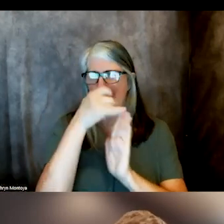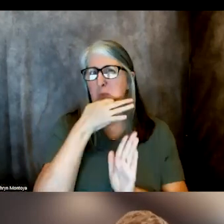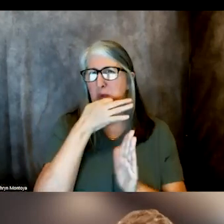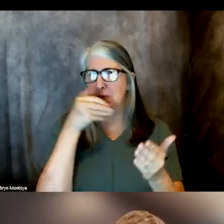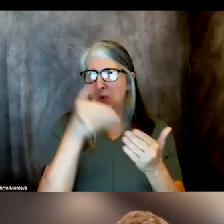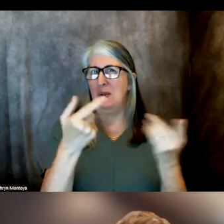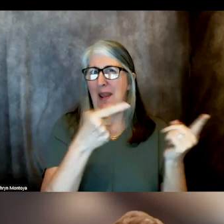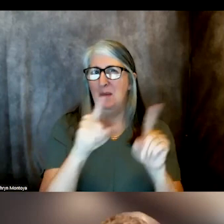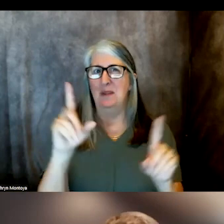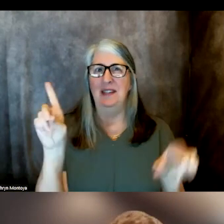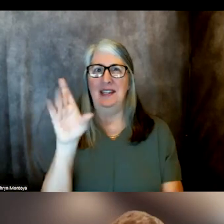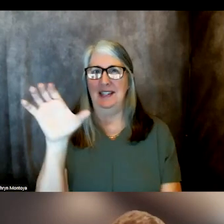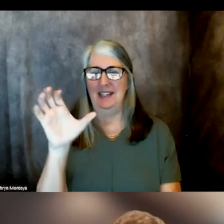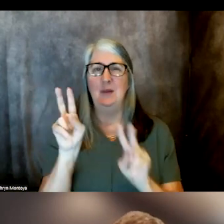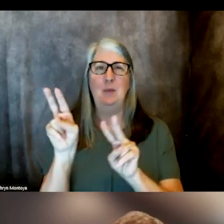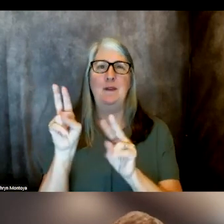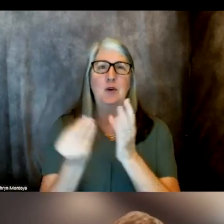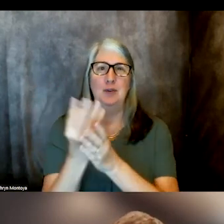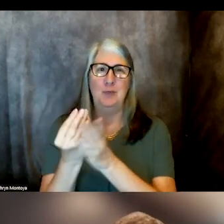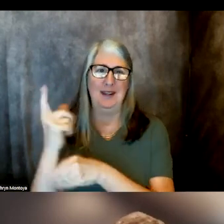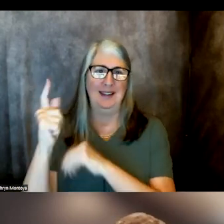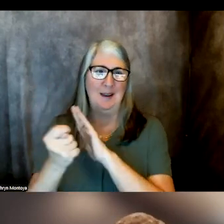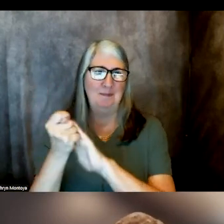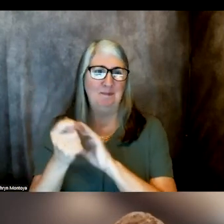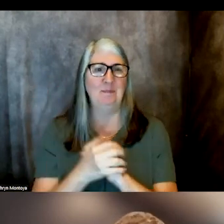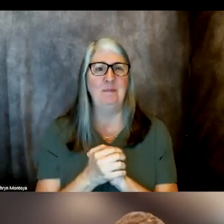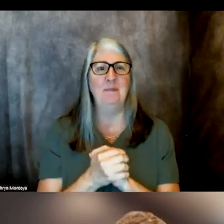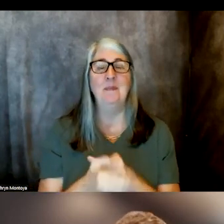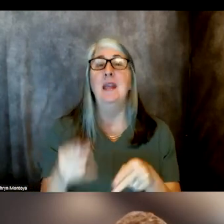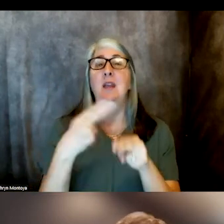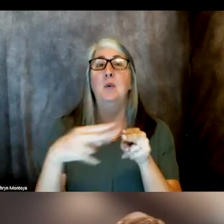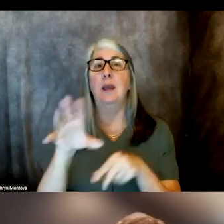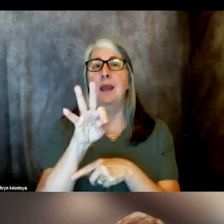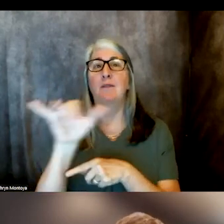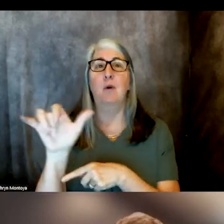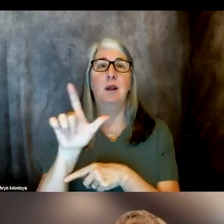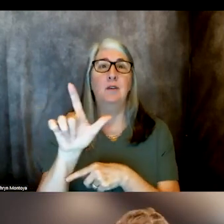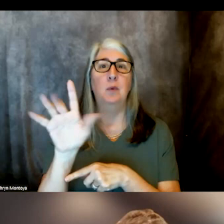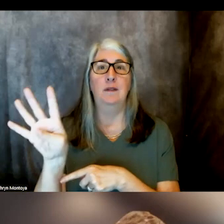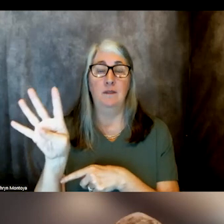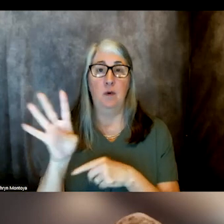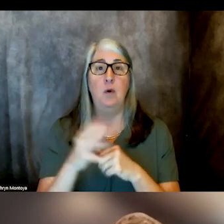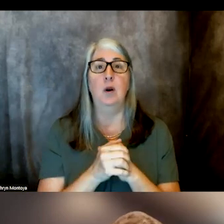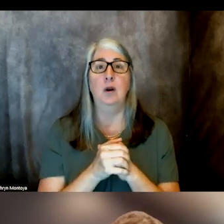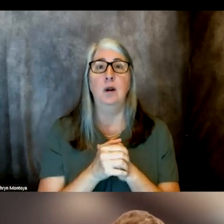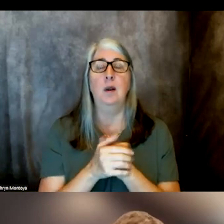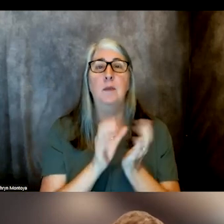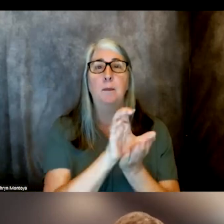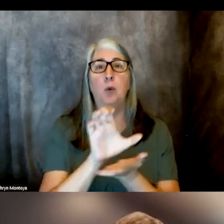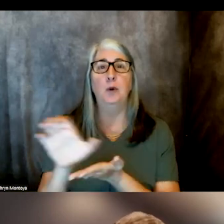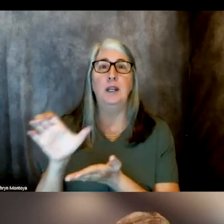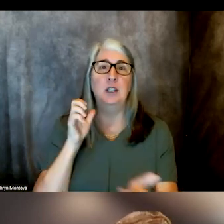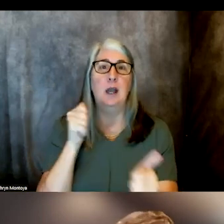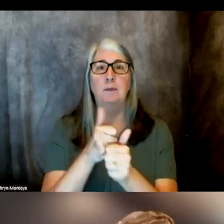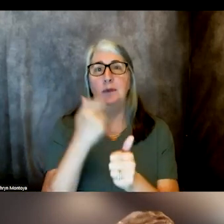SO I HAVE A QUICK FY 24 UPDATE FOR CONGRESS. AS WE SPEAK, I